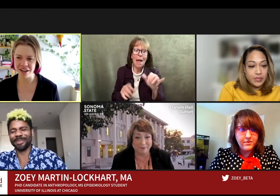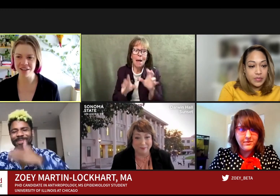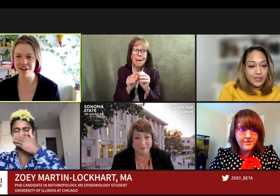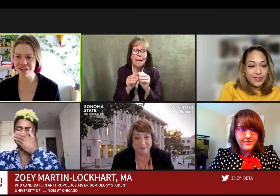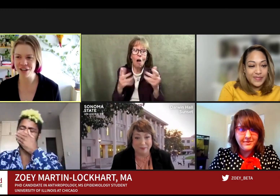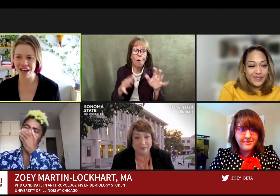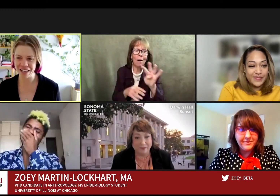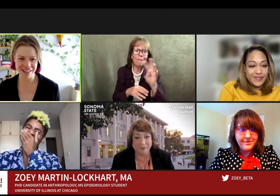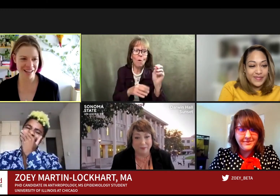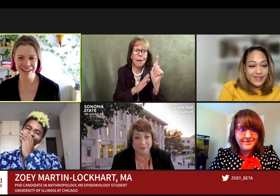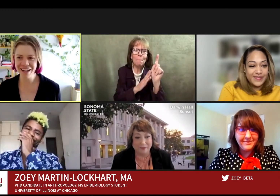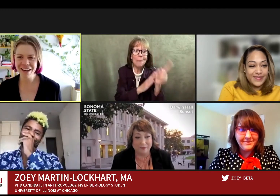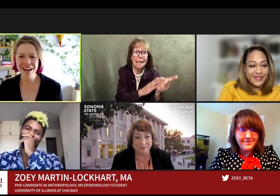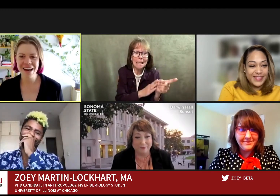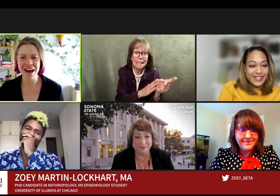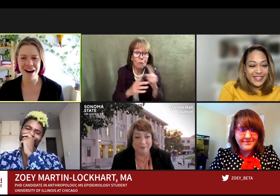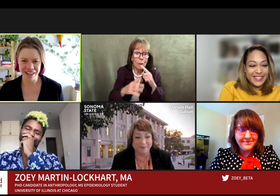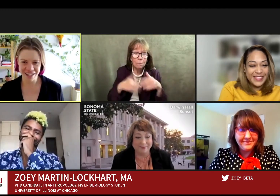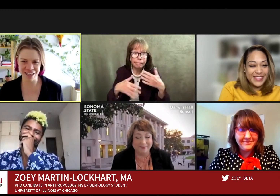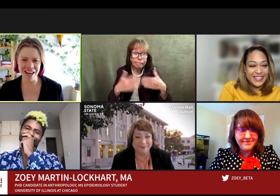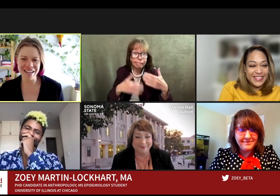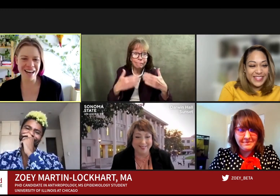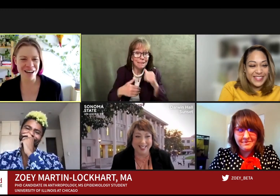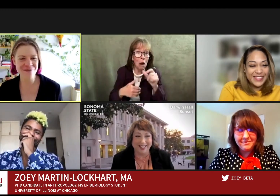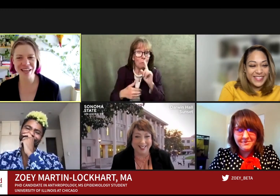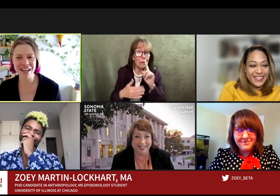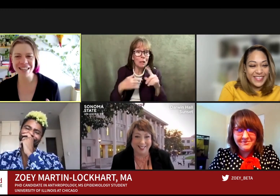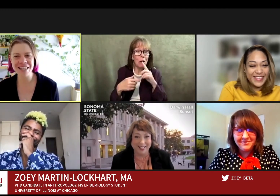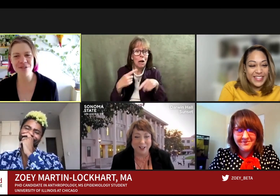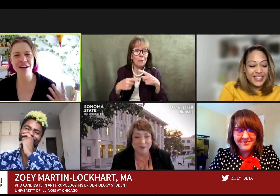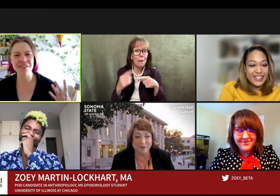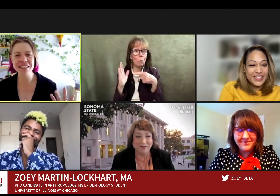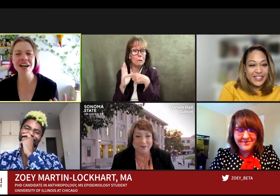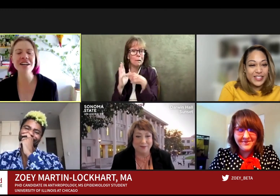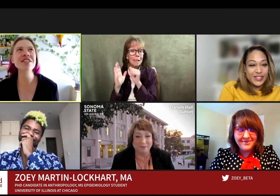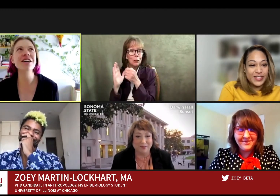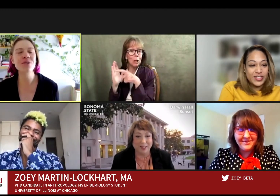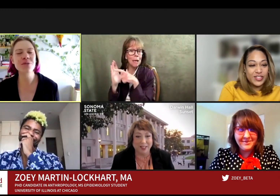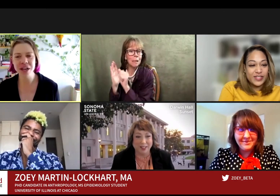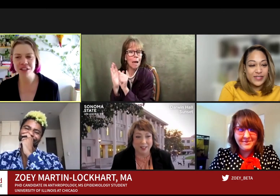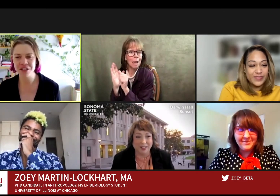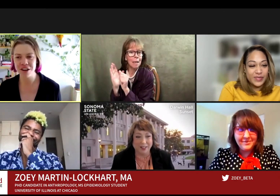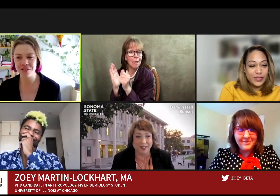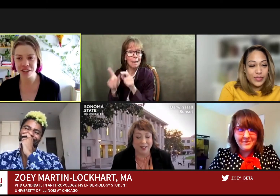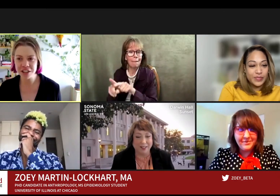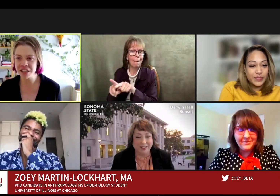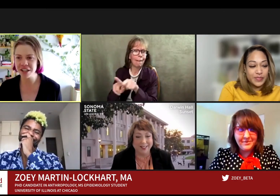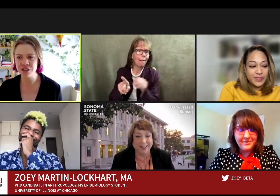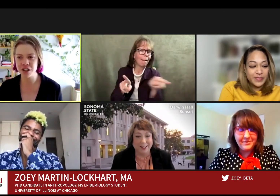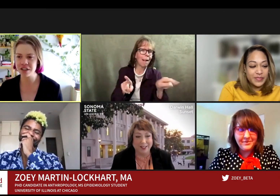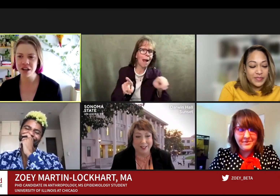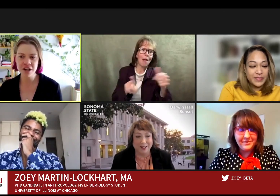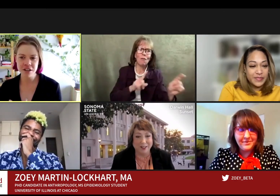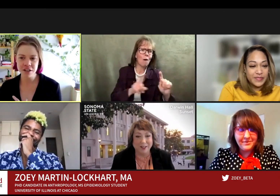we hadn't gotten to anything on the agenda. [LAUGH] Because they were having such a rich conversation that just